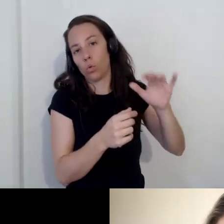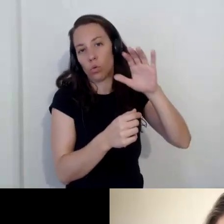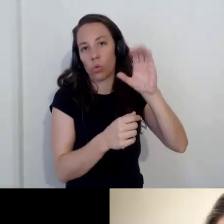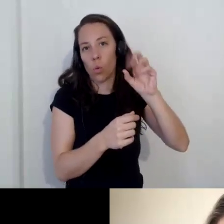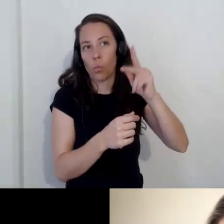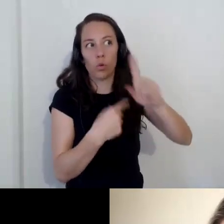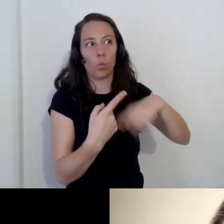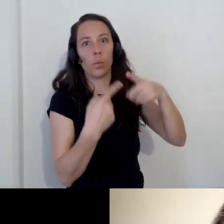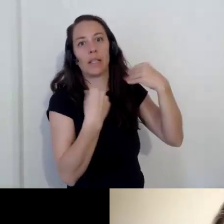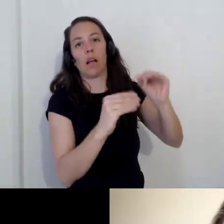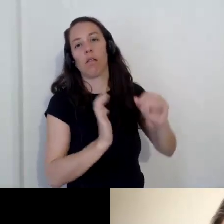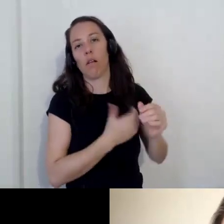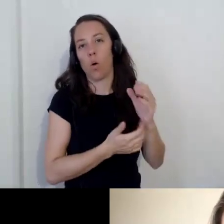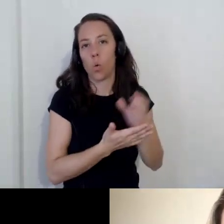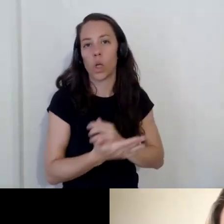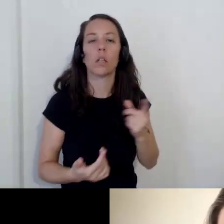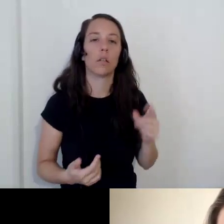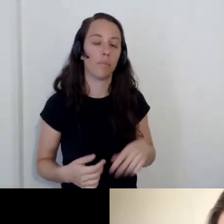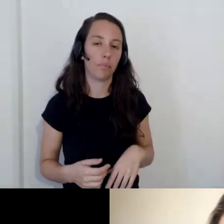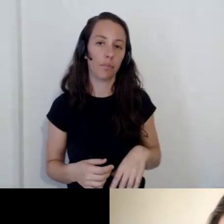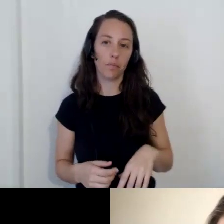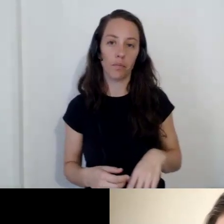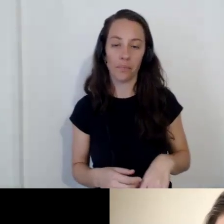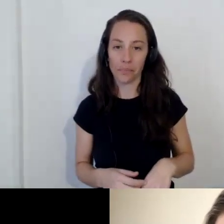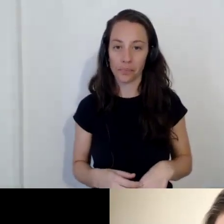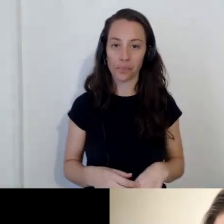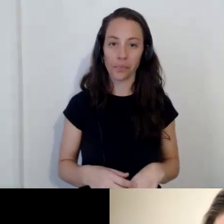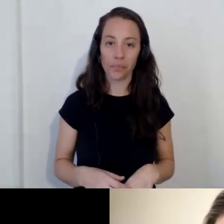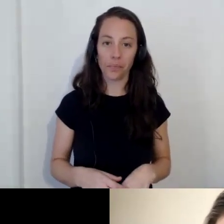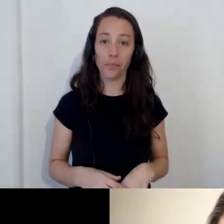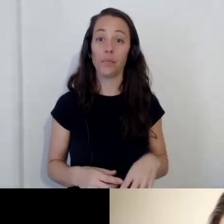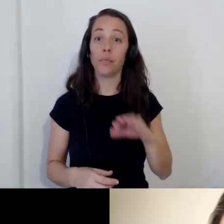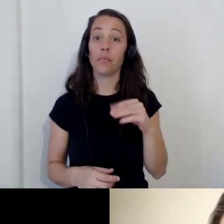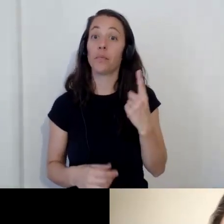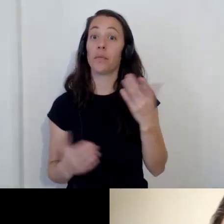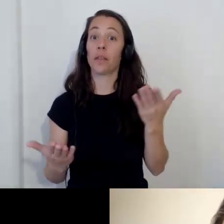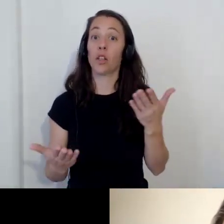Great. And we have got somebody here who said that they would love to know more